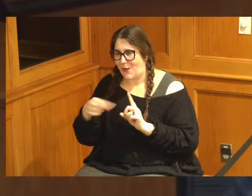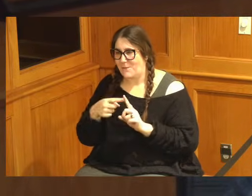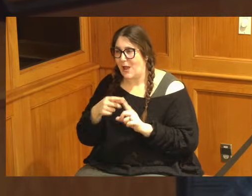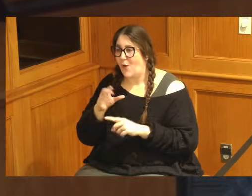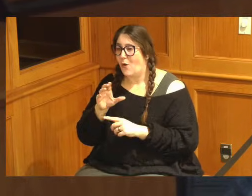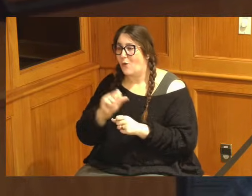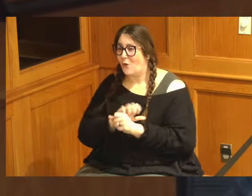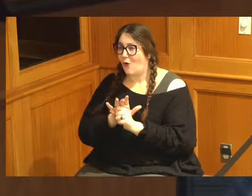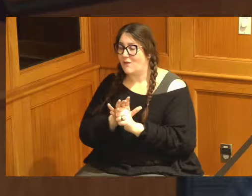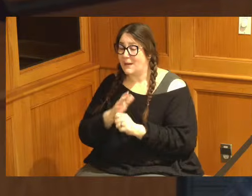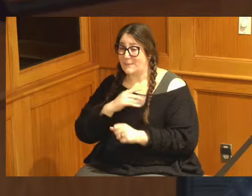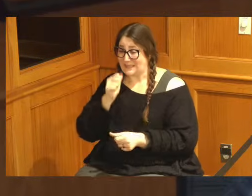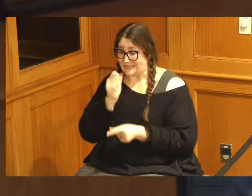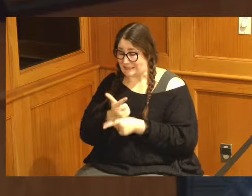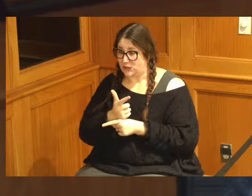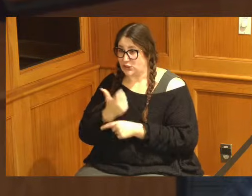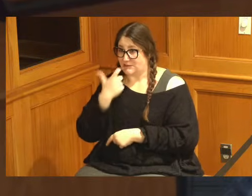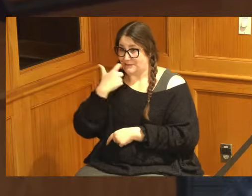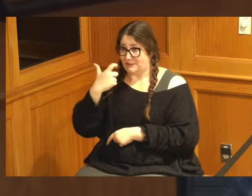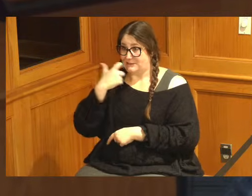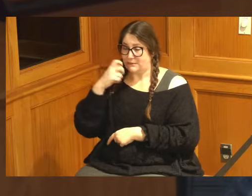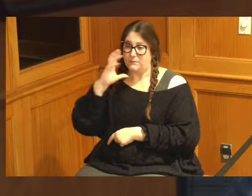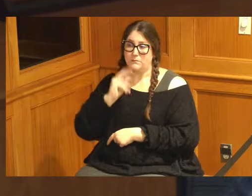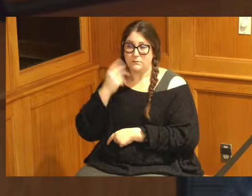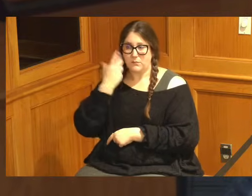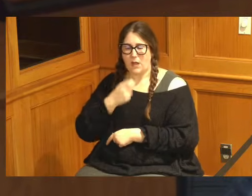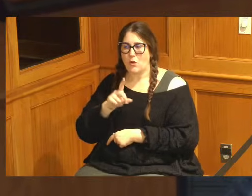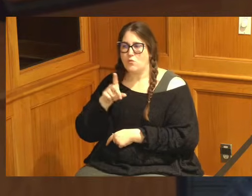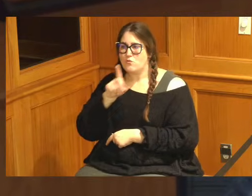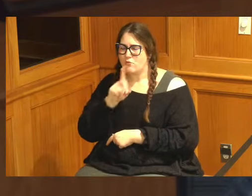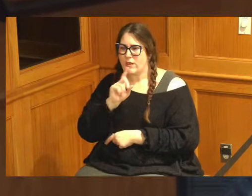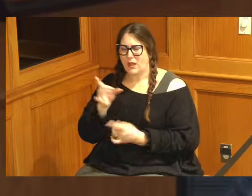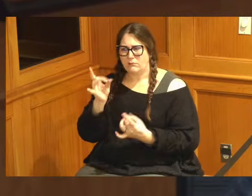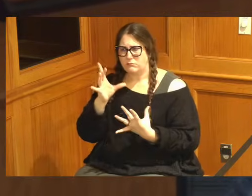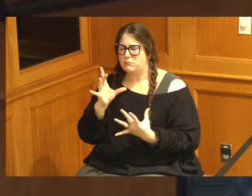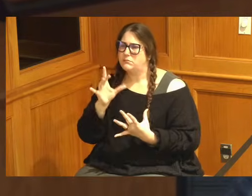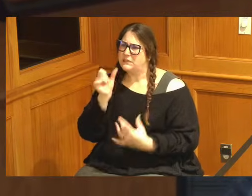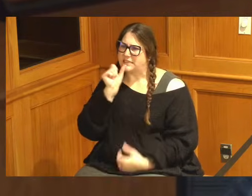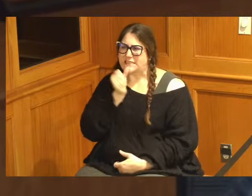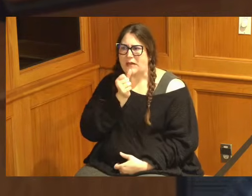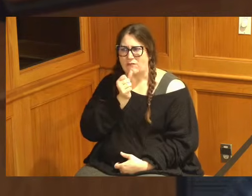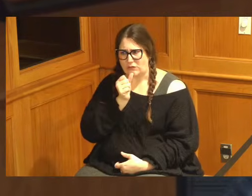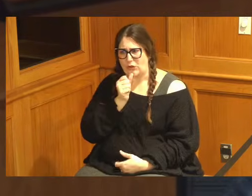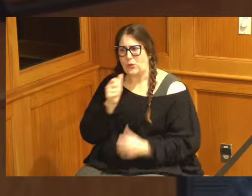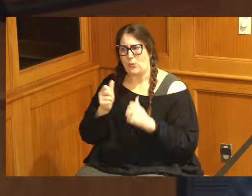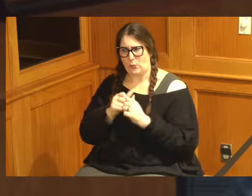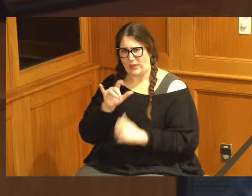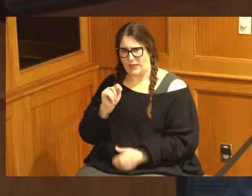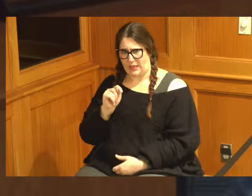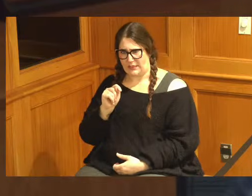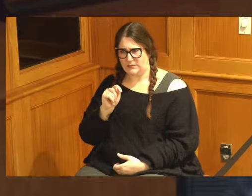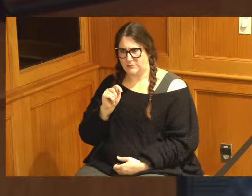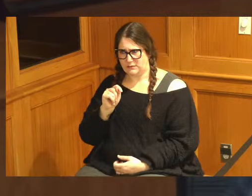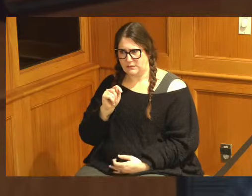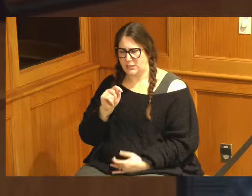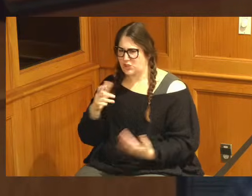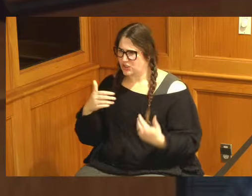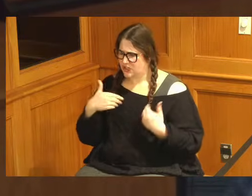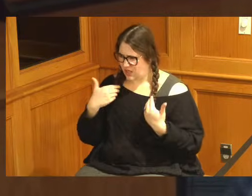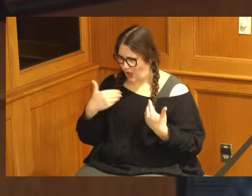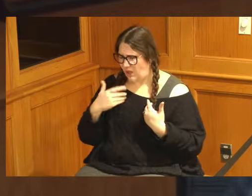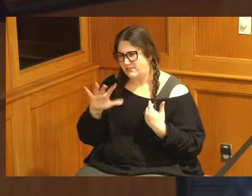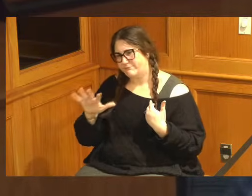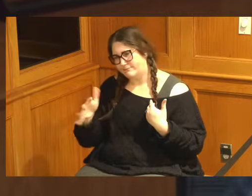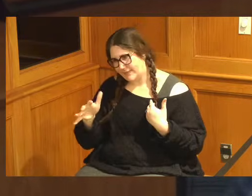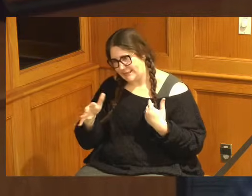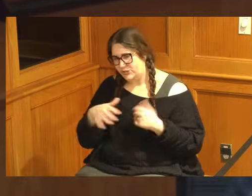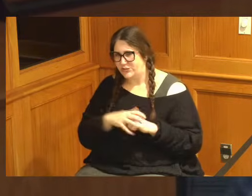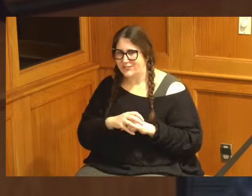Covid and really suffered from it. I she and she's young. She's well, youngish. Kathy, I hope she's